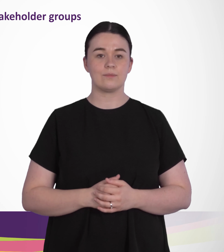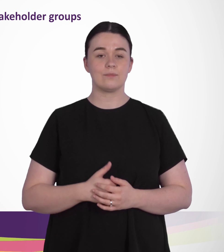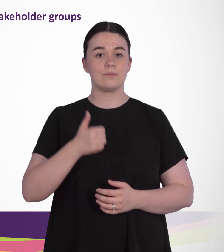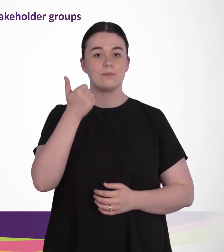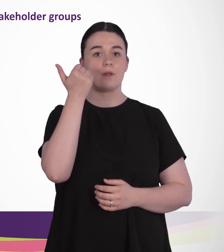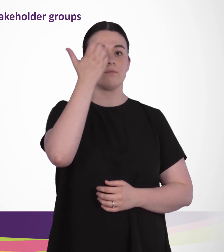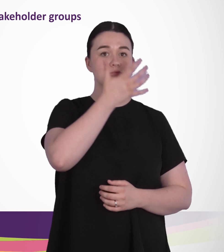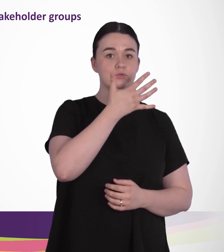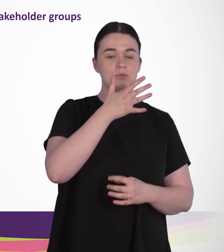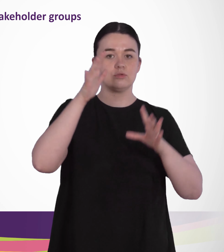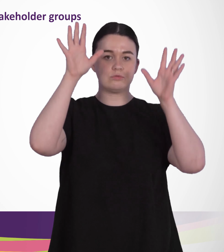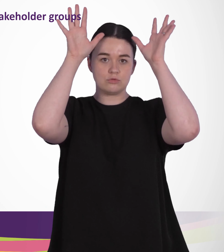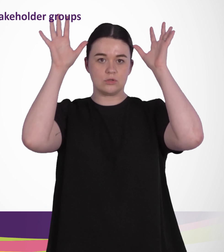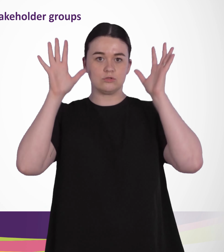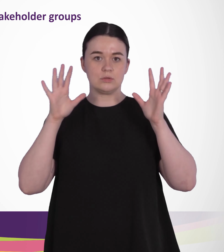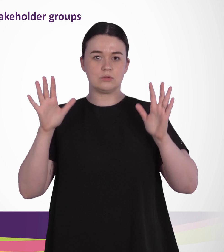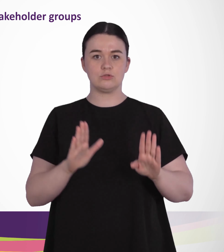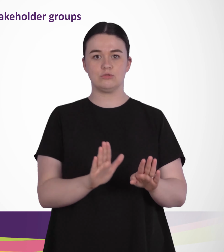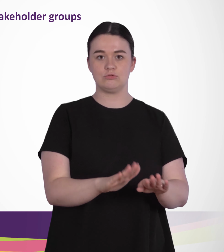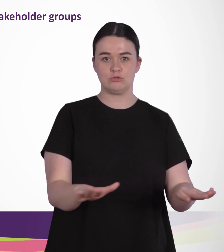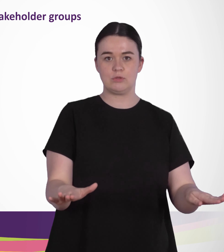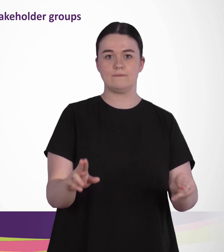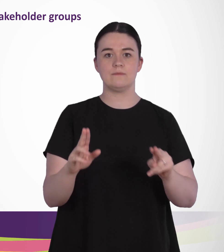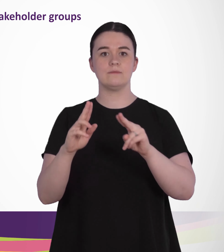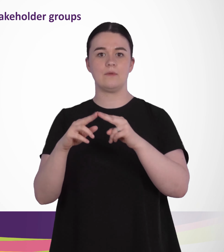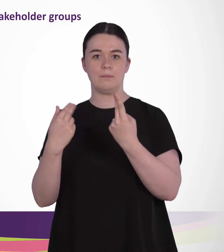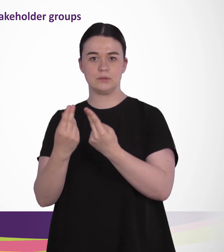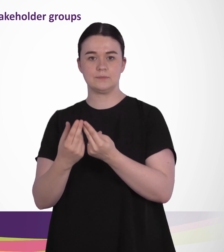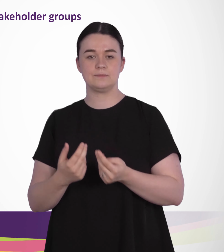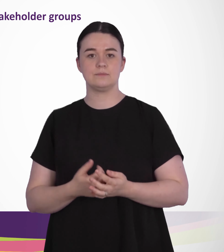Aboriginal and Torres Strait Islander children and families